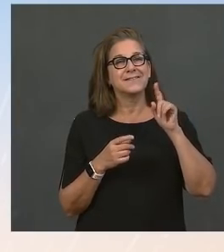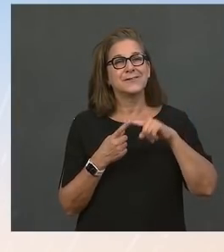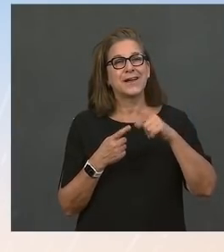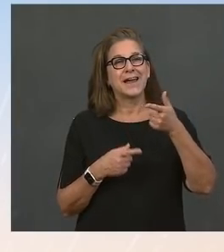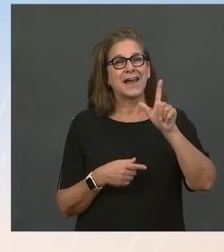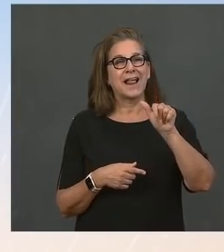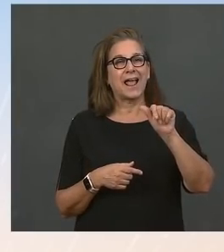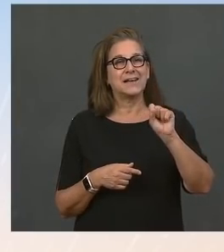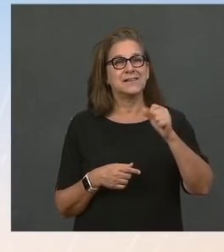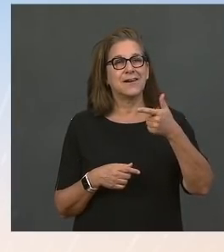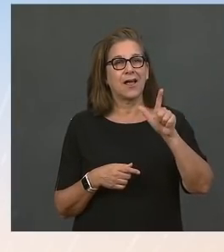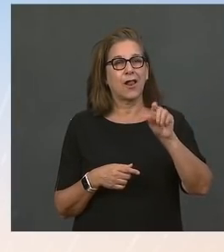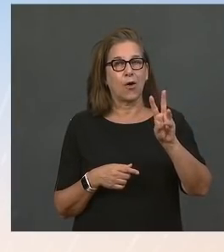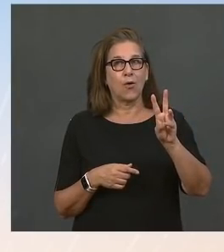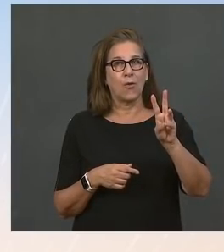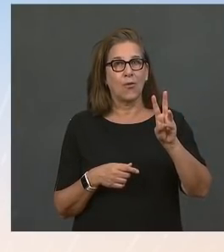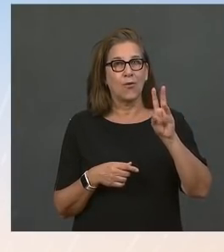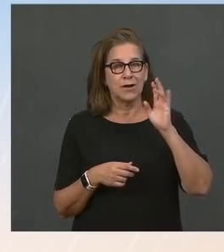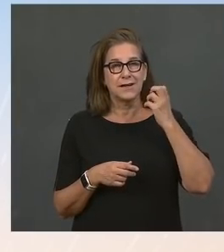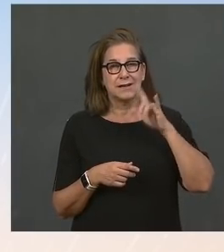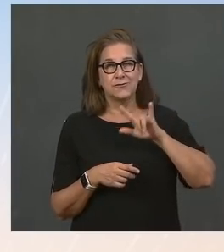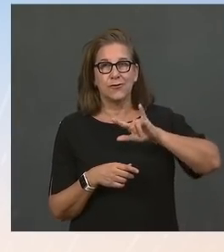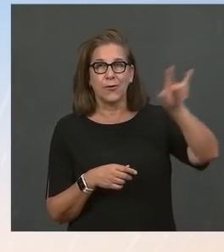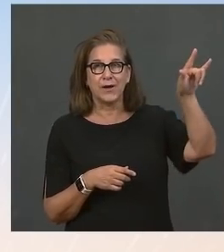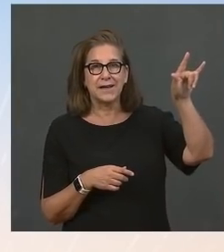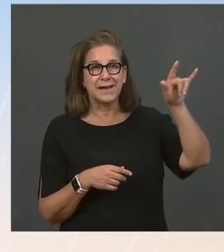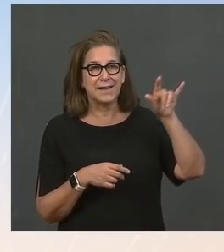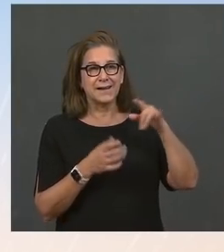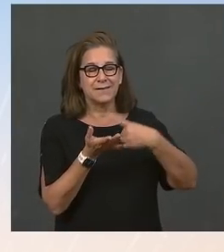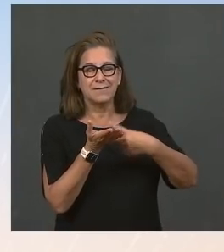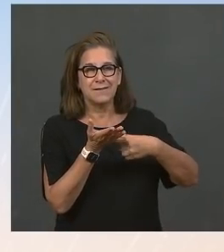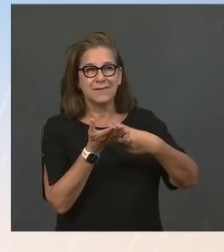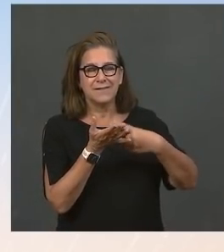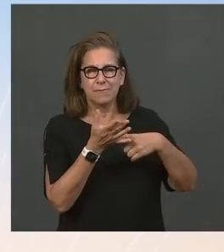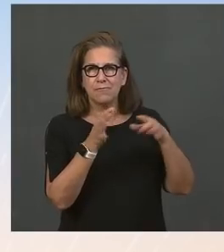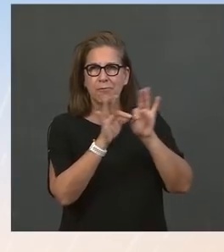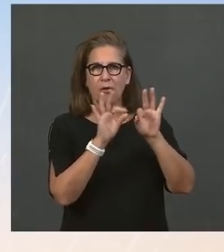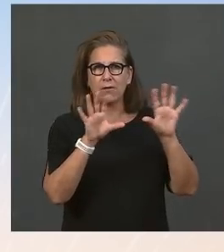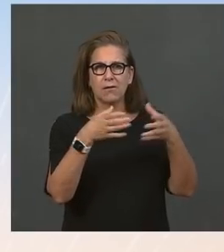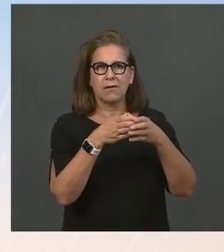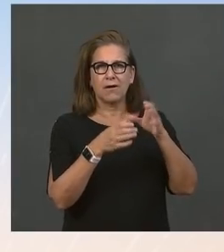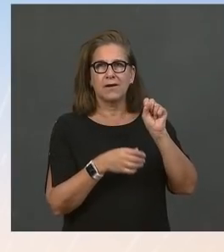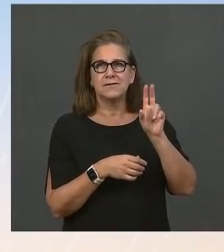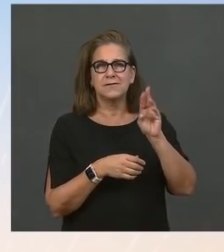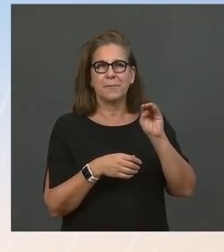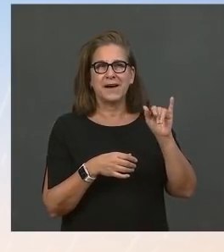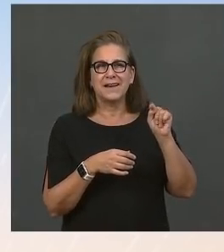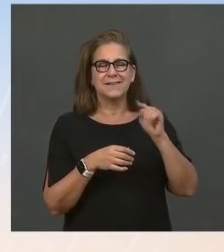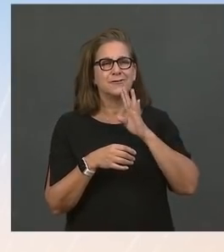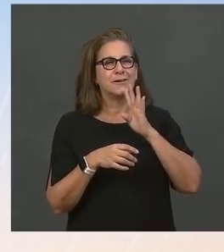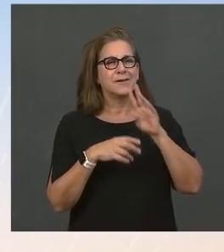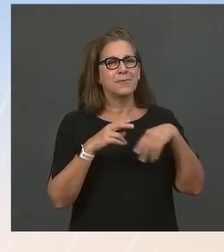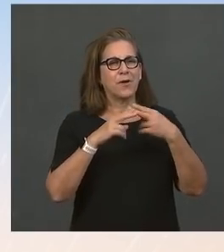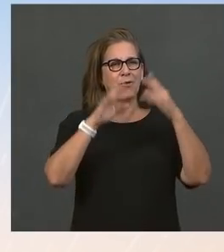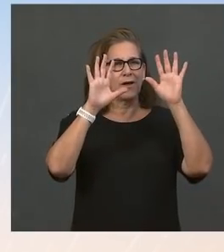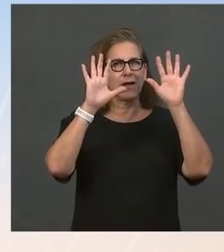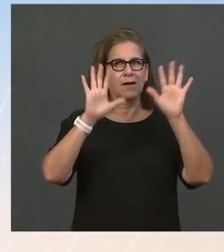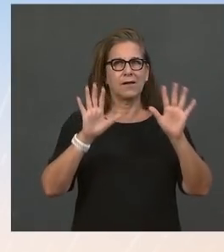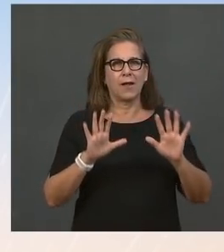is that there are a lot of paths to get there. This is a President who is committed to addressing the climate crisis. He's taken executive action. He's also brought leaders together.